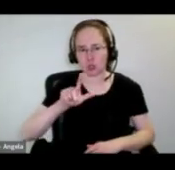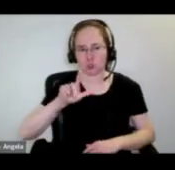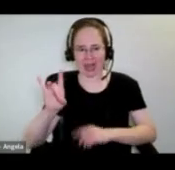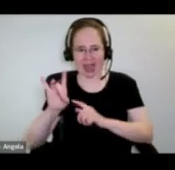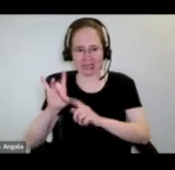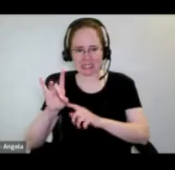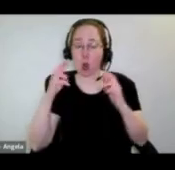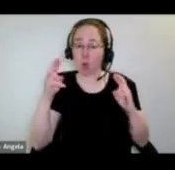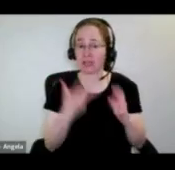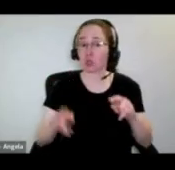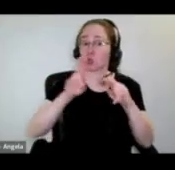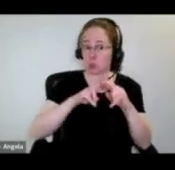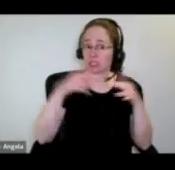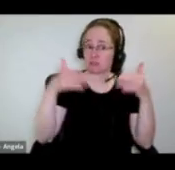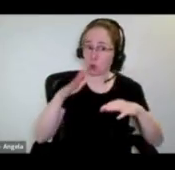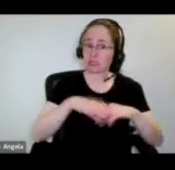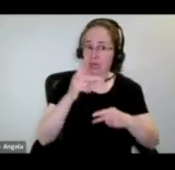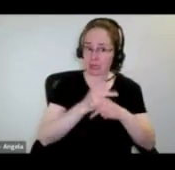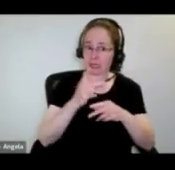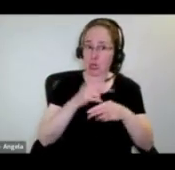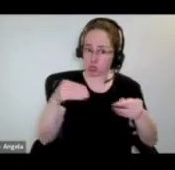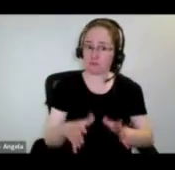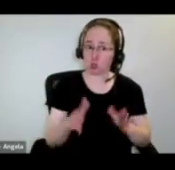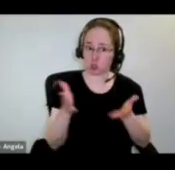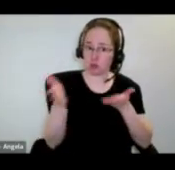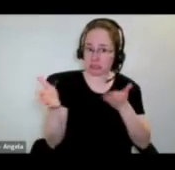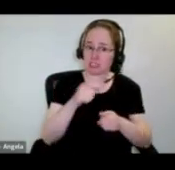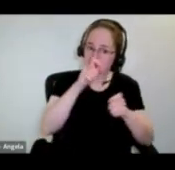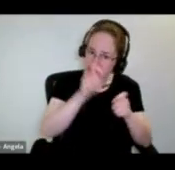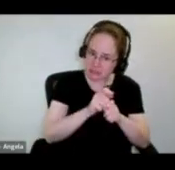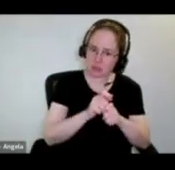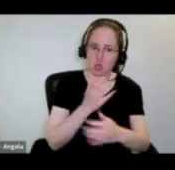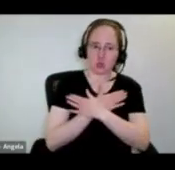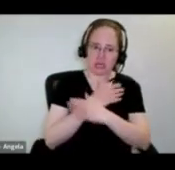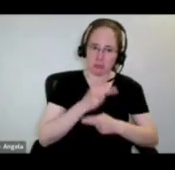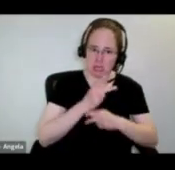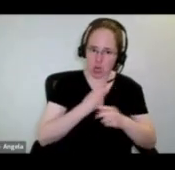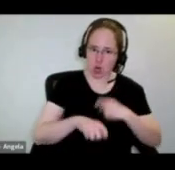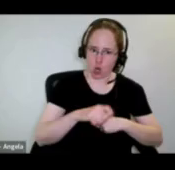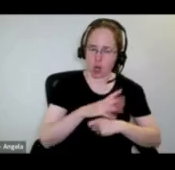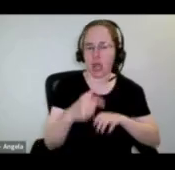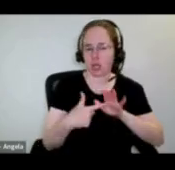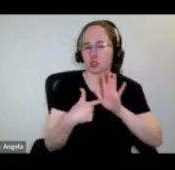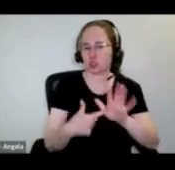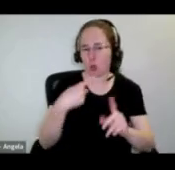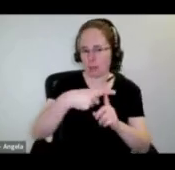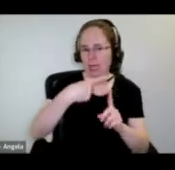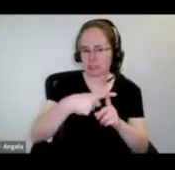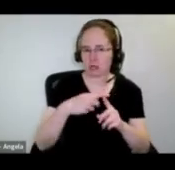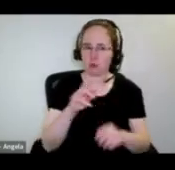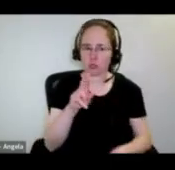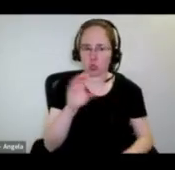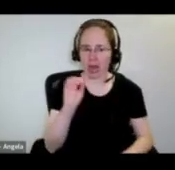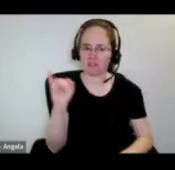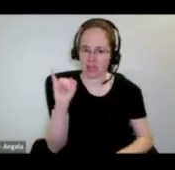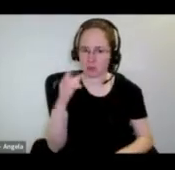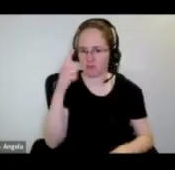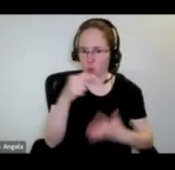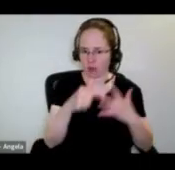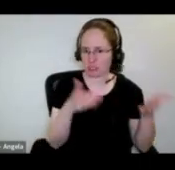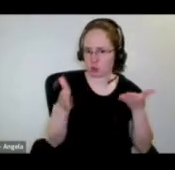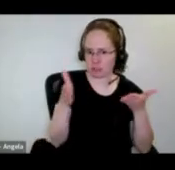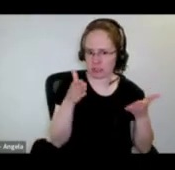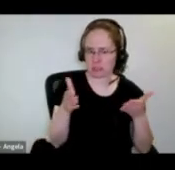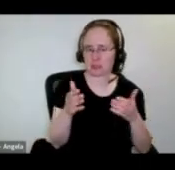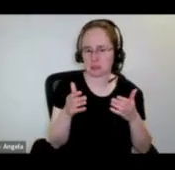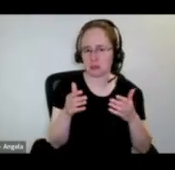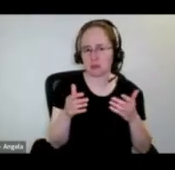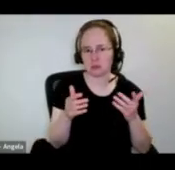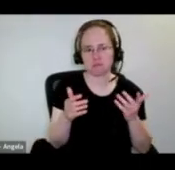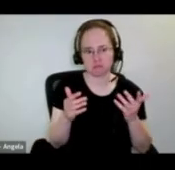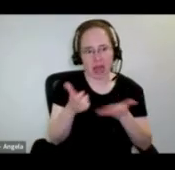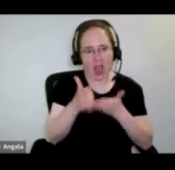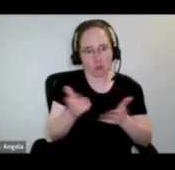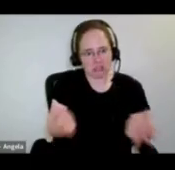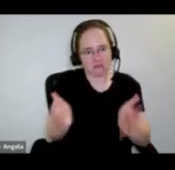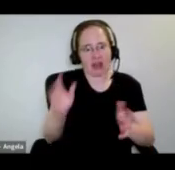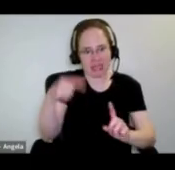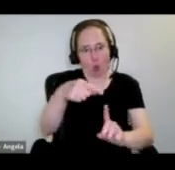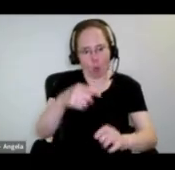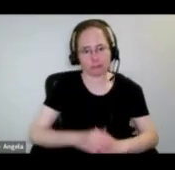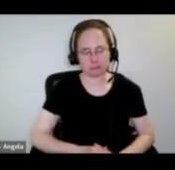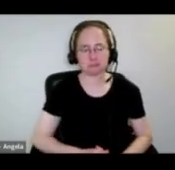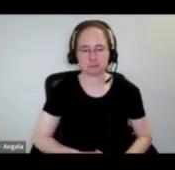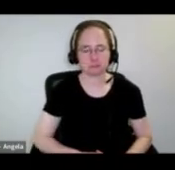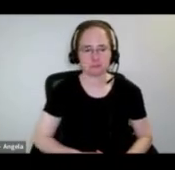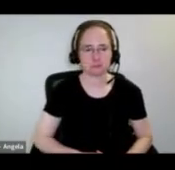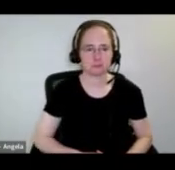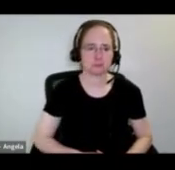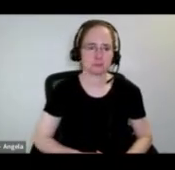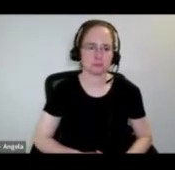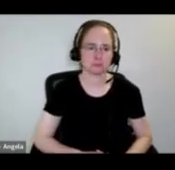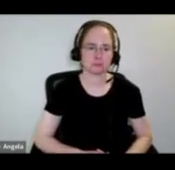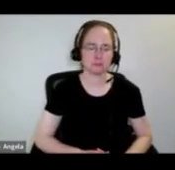David Watkins: For our next state plan on aging, which begins in 2028, we hope to increase the focus on caregiver services, specifically respite care, and showing a positive return on investment for these services advances that goal.